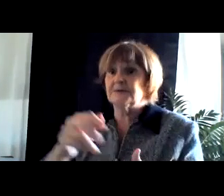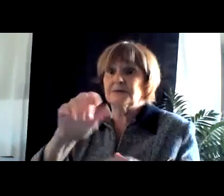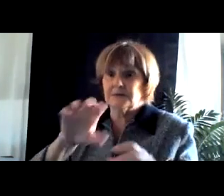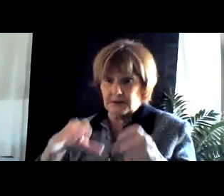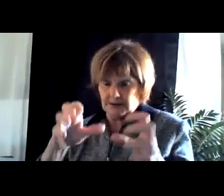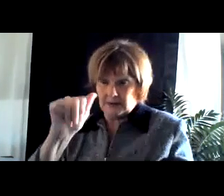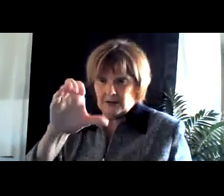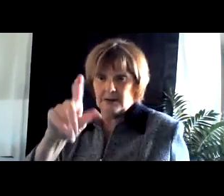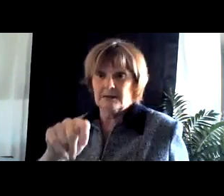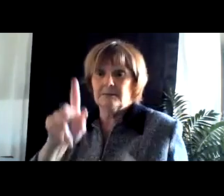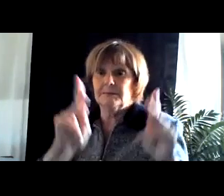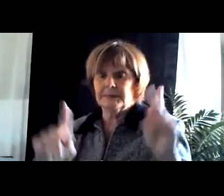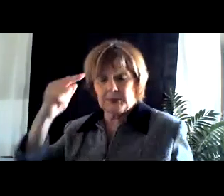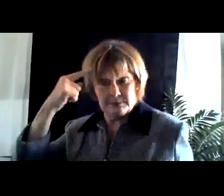are also protected under law.